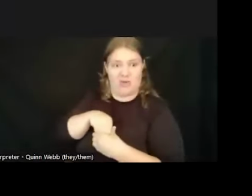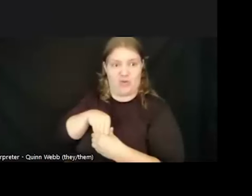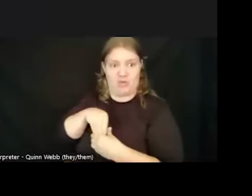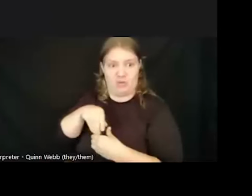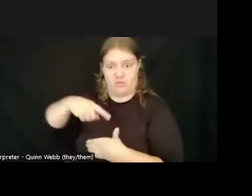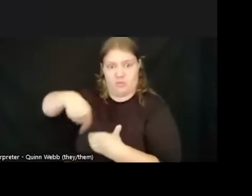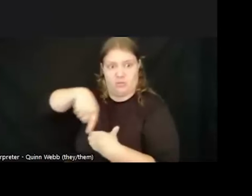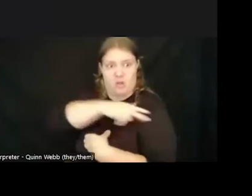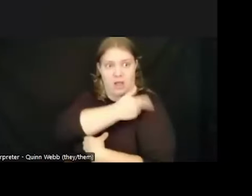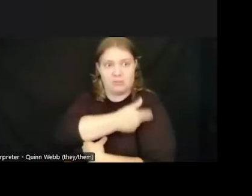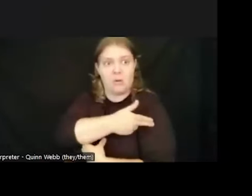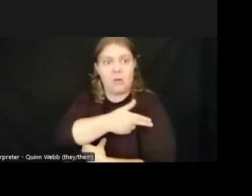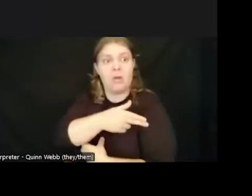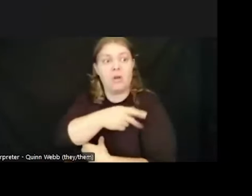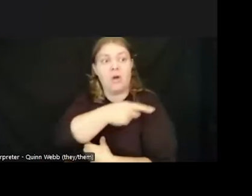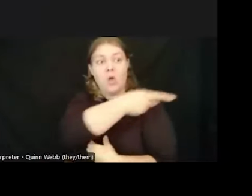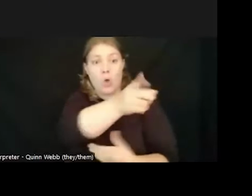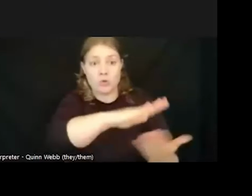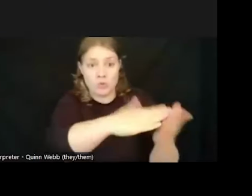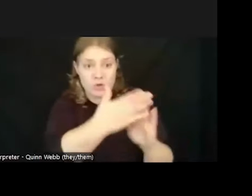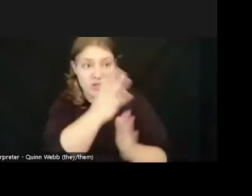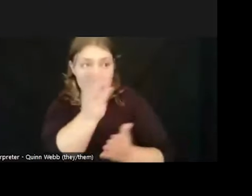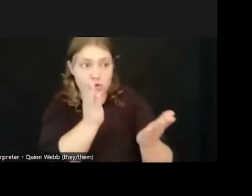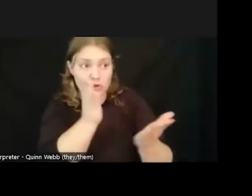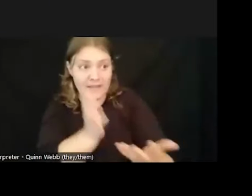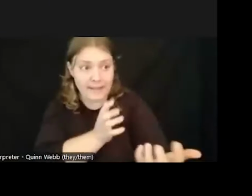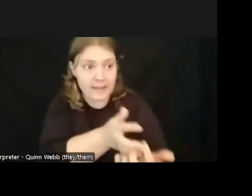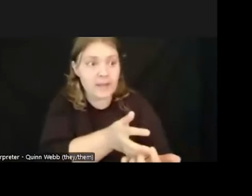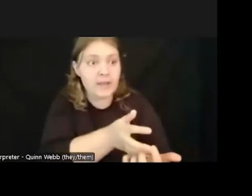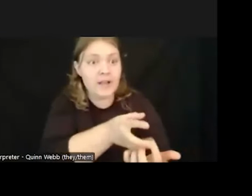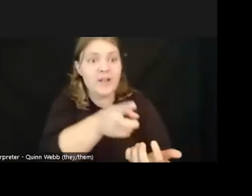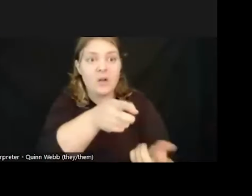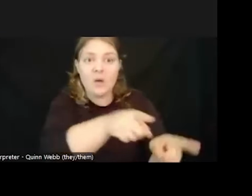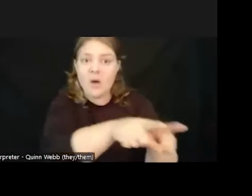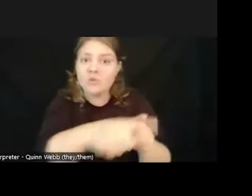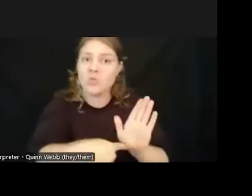representation of those communities that you serve are also being represented and one of the things